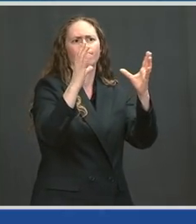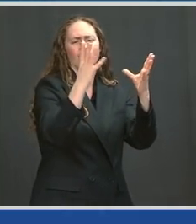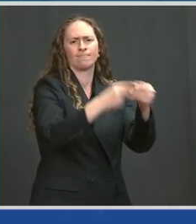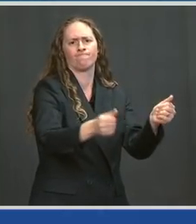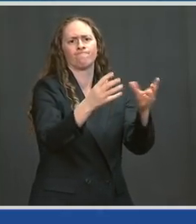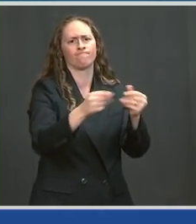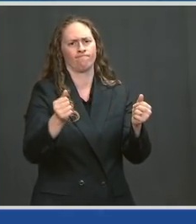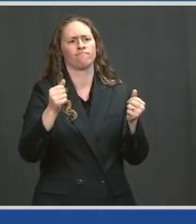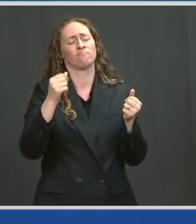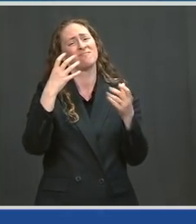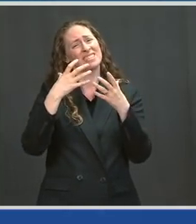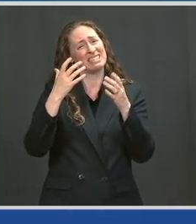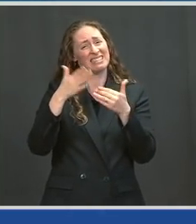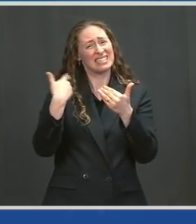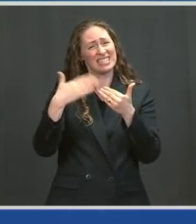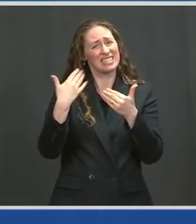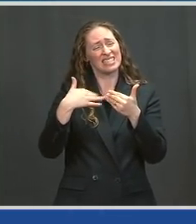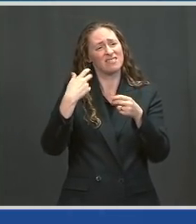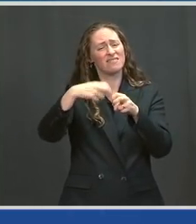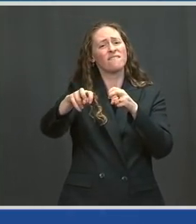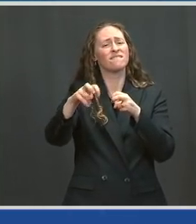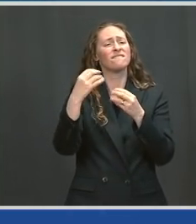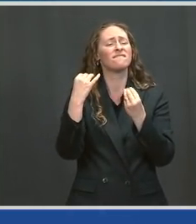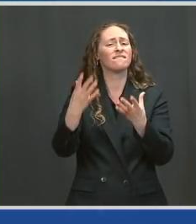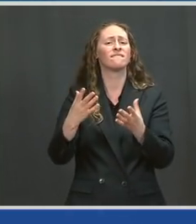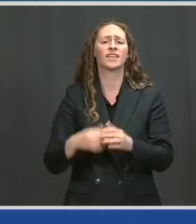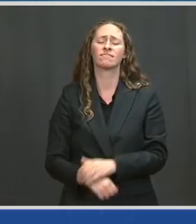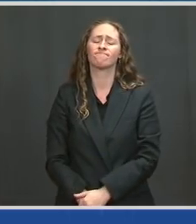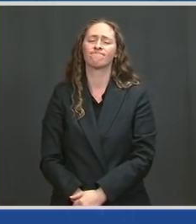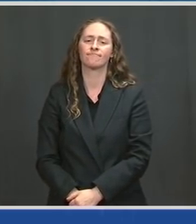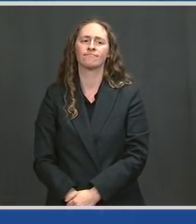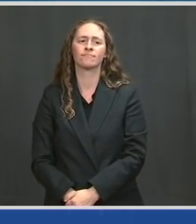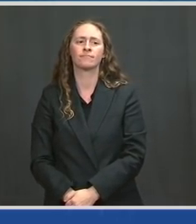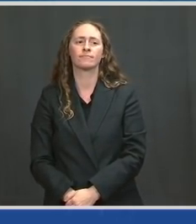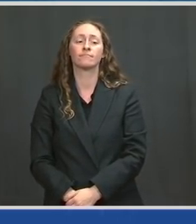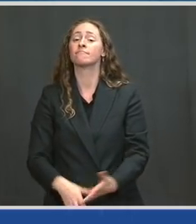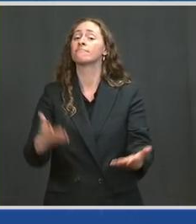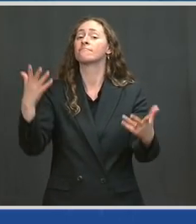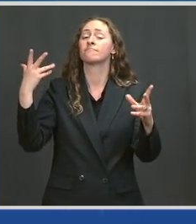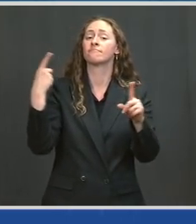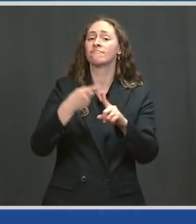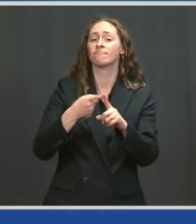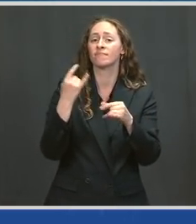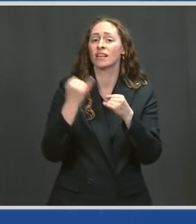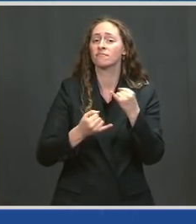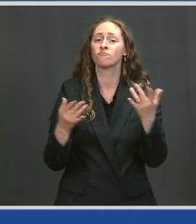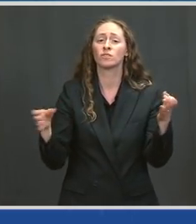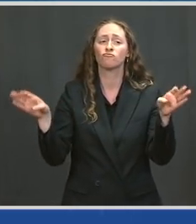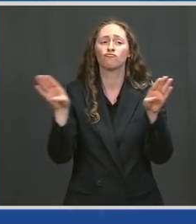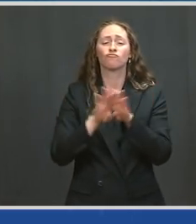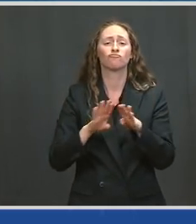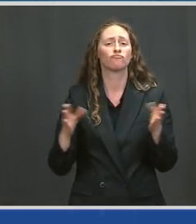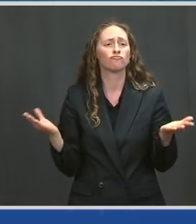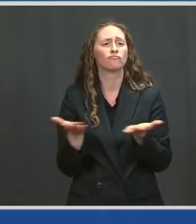And finally, we must address what remains the stain